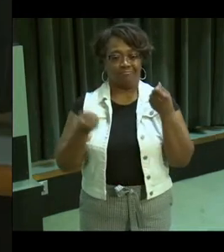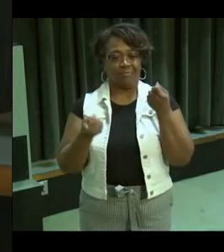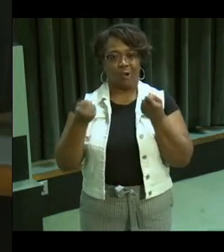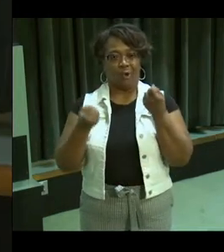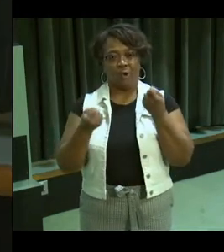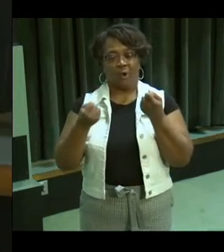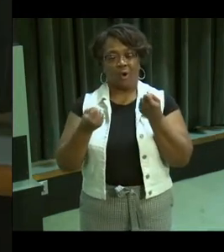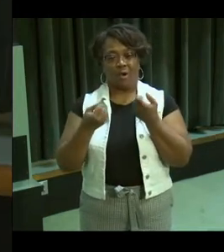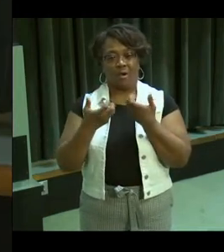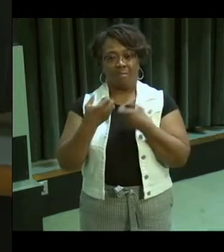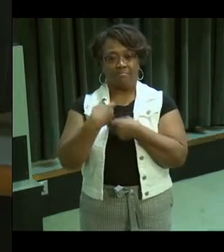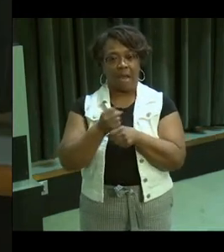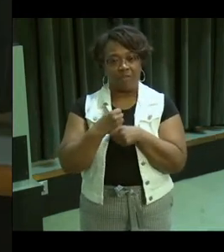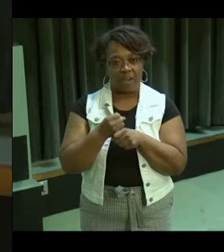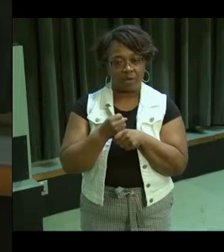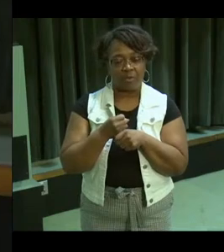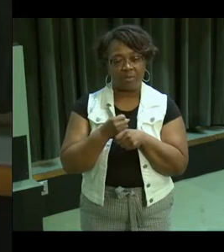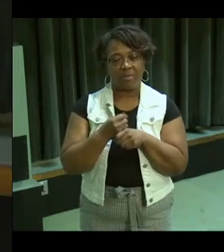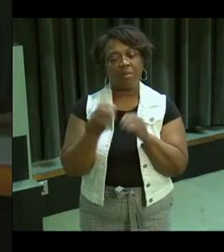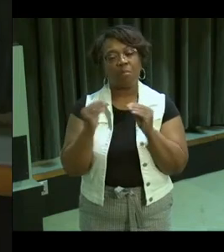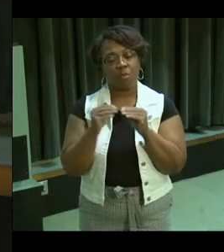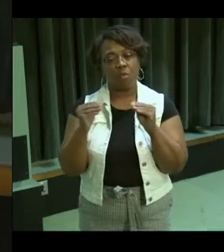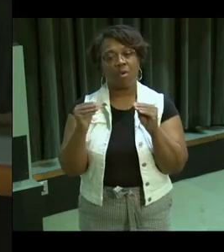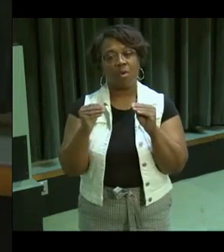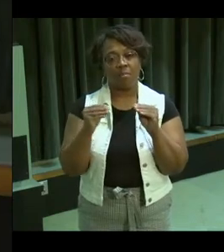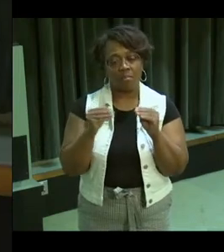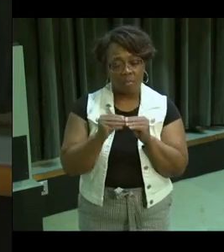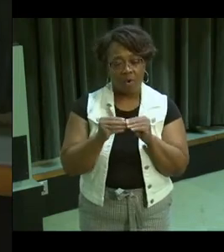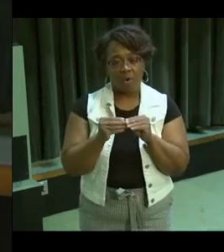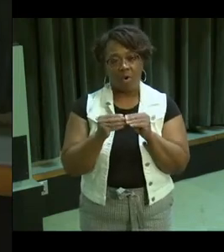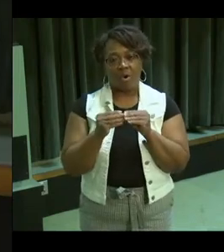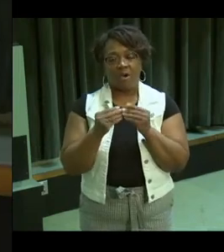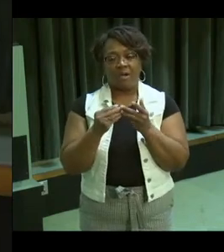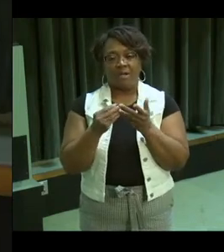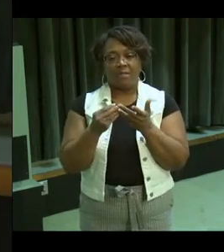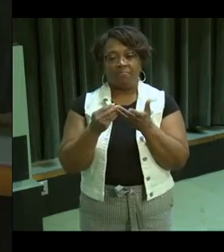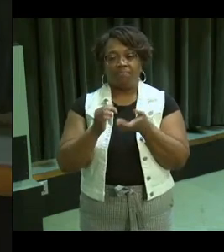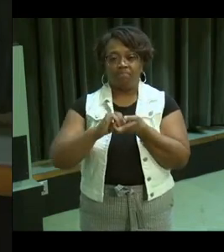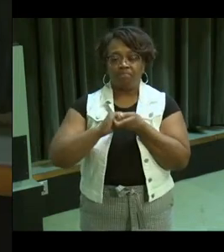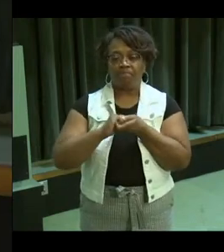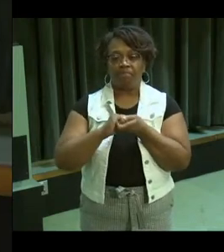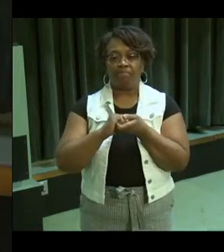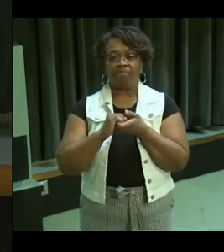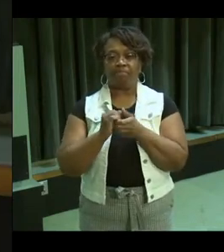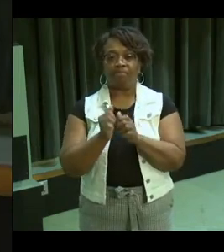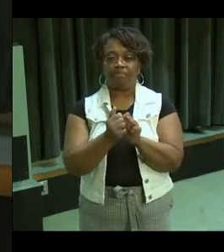thing. It's, but there are more